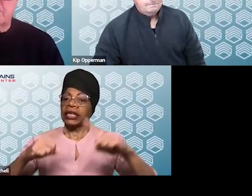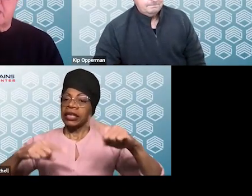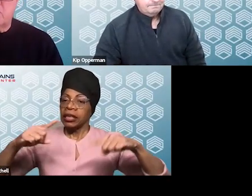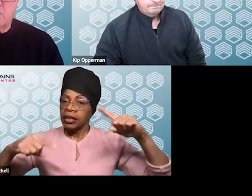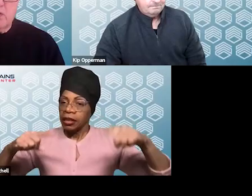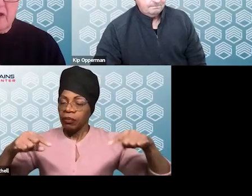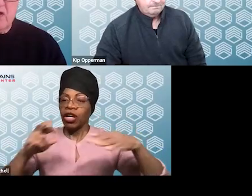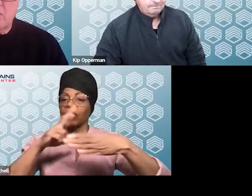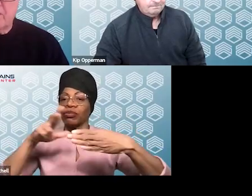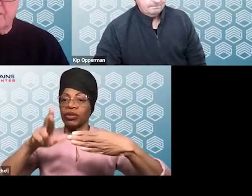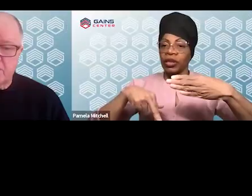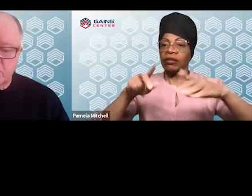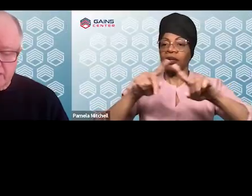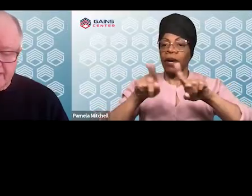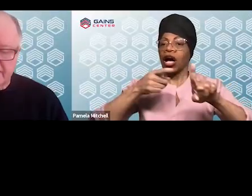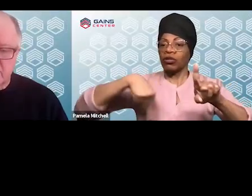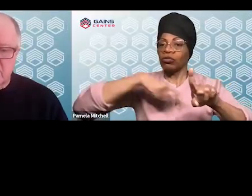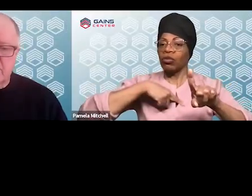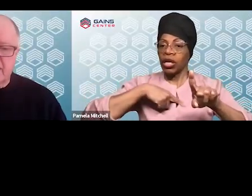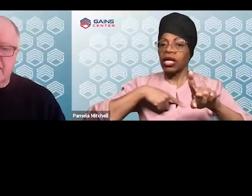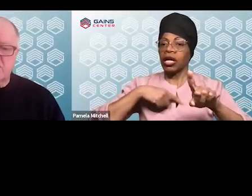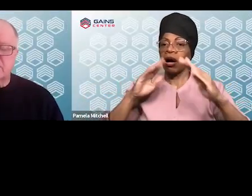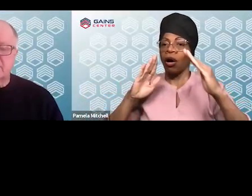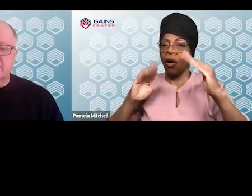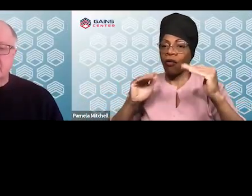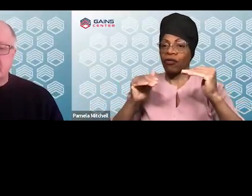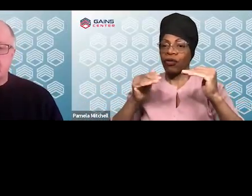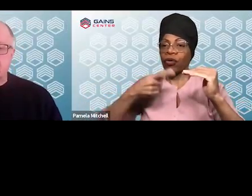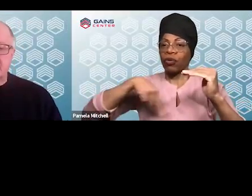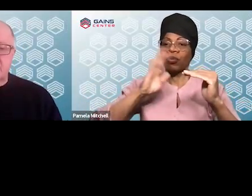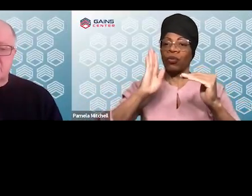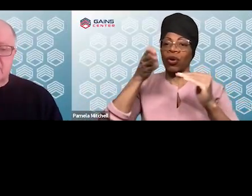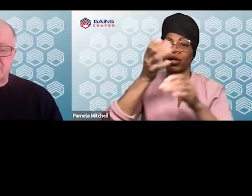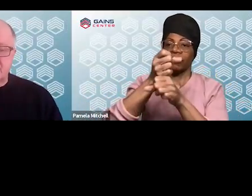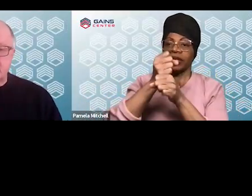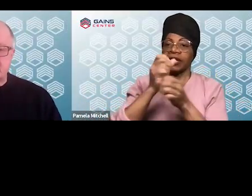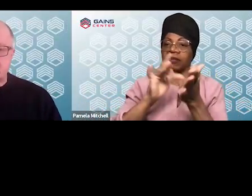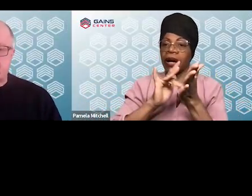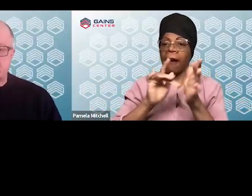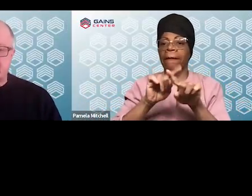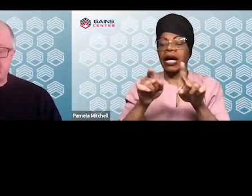So, but we are hopeful that we will get a medication. But let's talk about contingency management